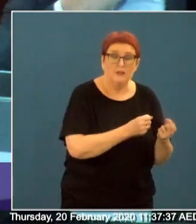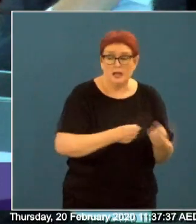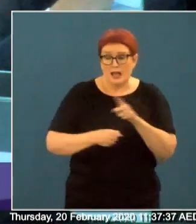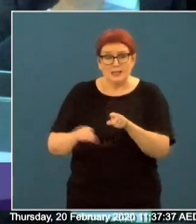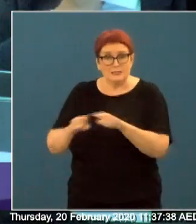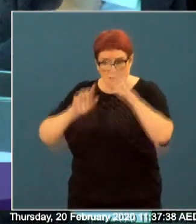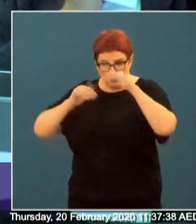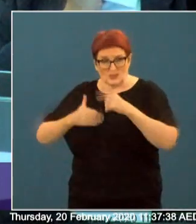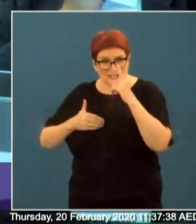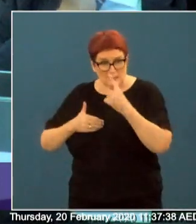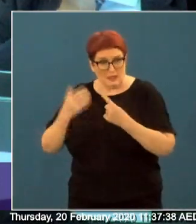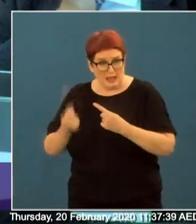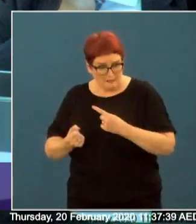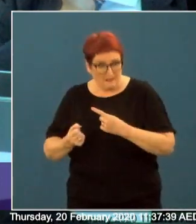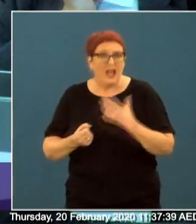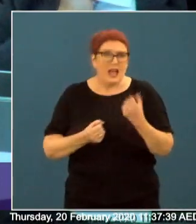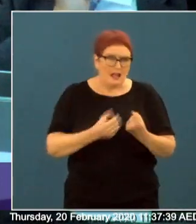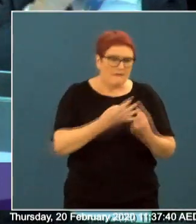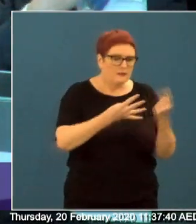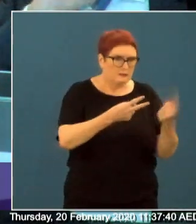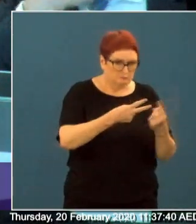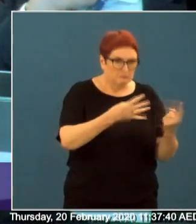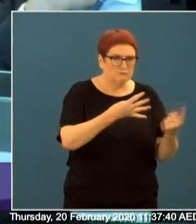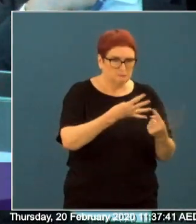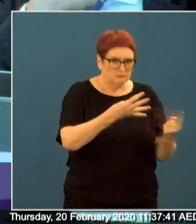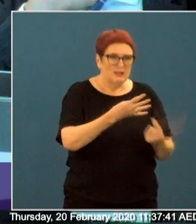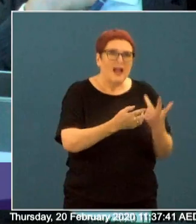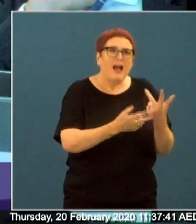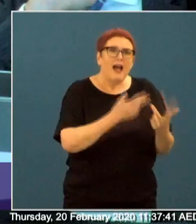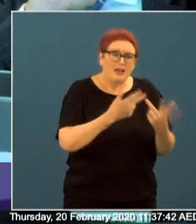have a higher number of co-occurring physical and psychiatric morbidities.